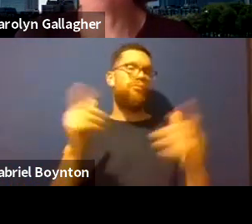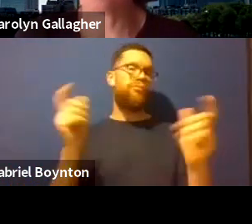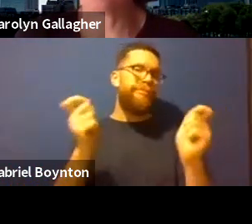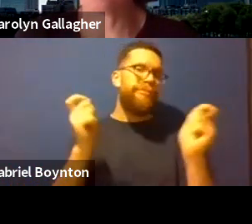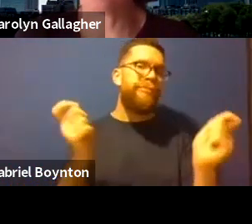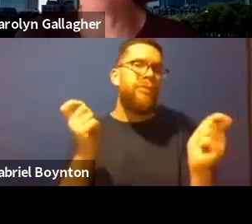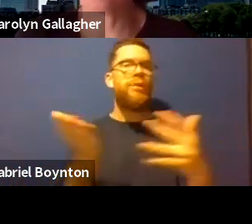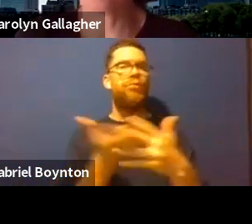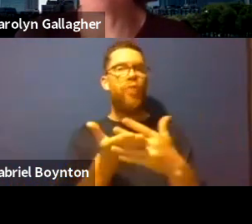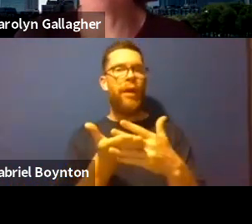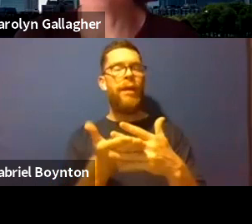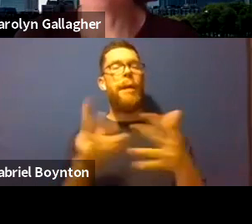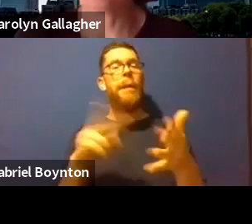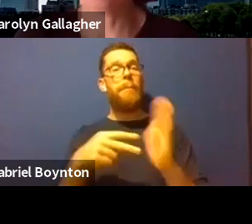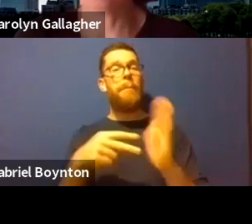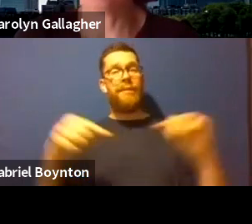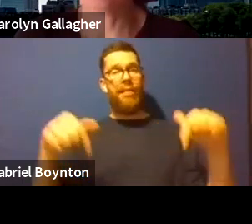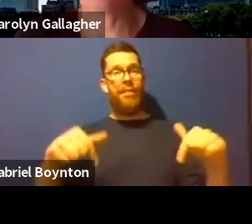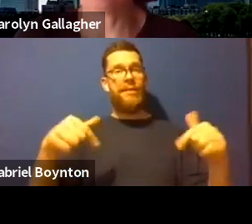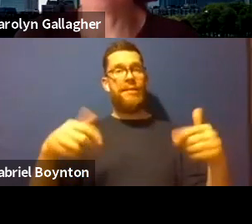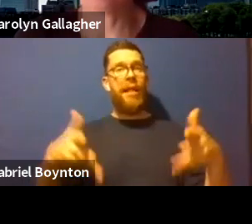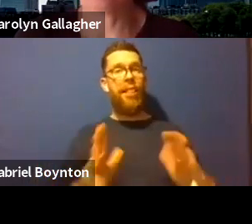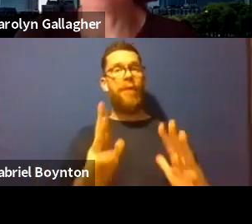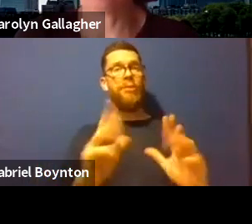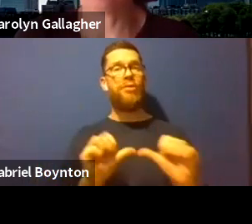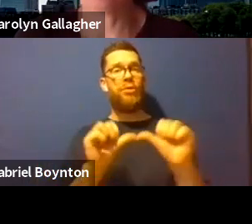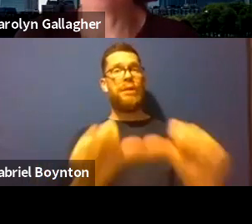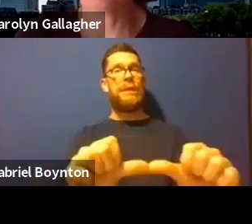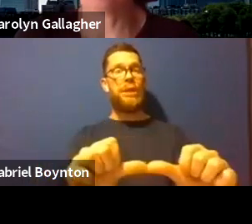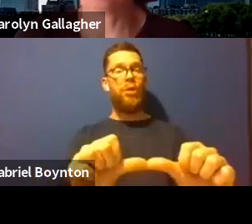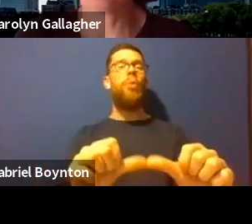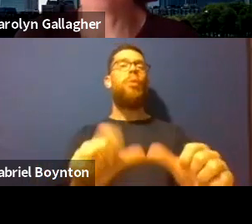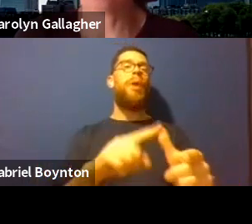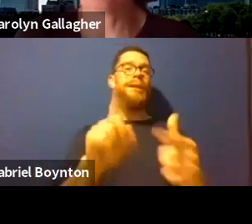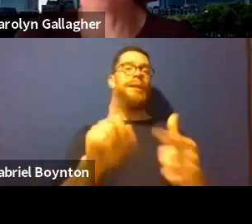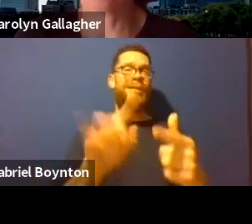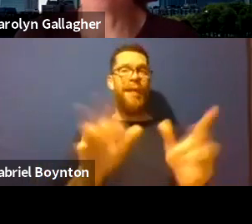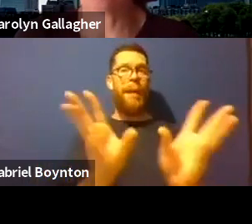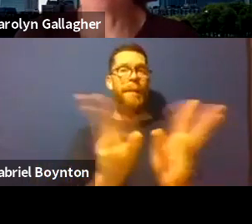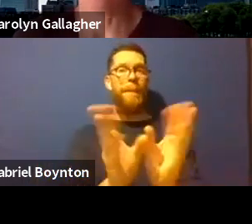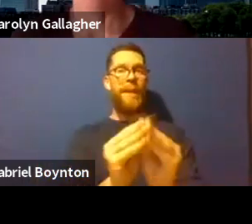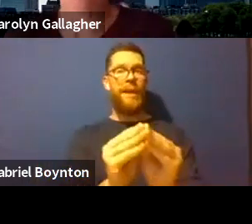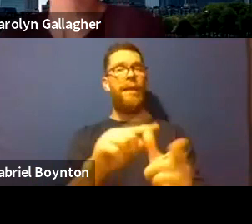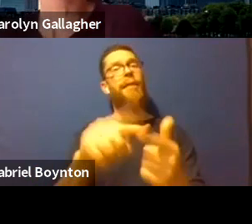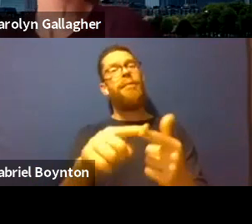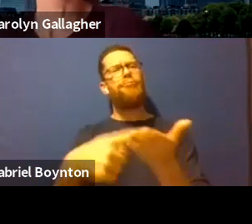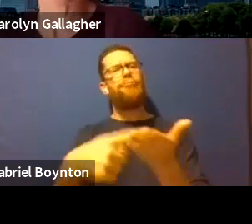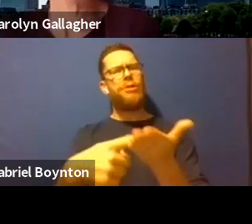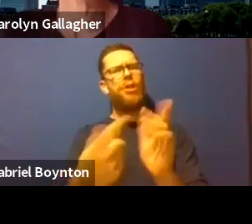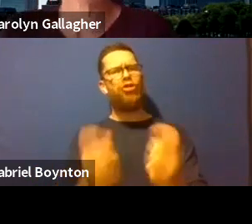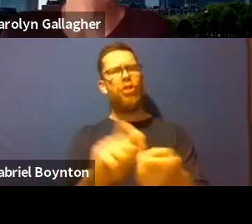Joe Baeta, Supt. : But just continue on and then we have the rest of the time to work on changes for January 4 if that were to happen, of what you're going to be seeing a recommendation on that. Anyways,